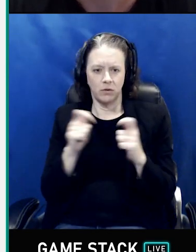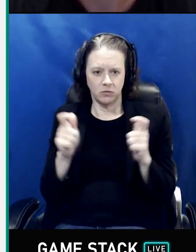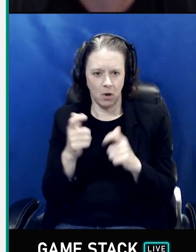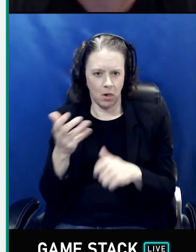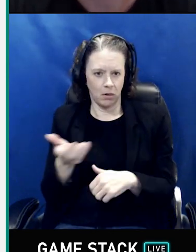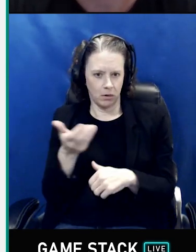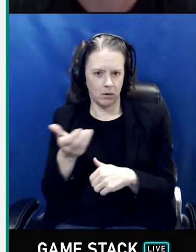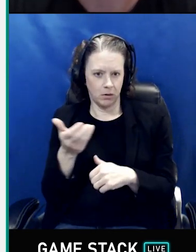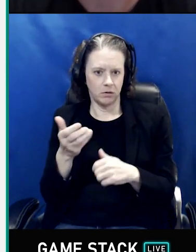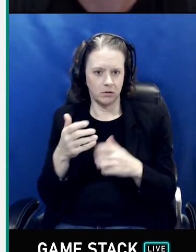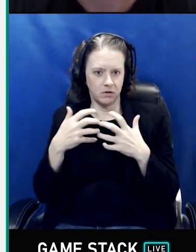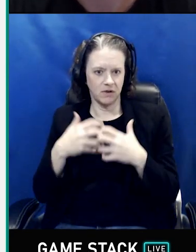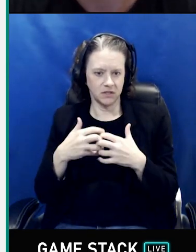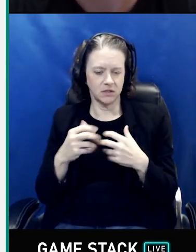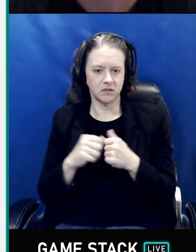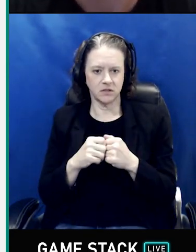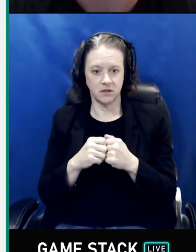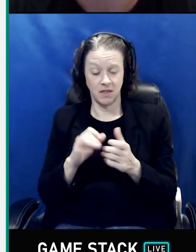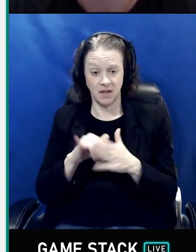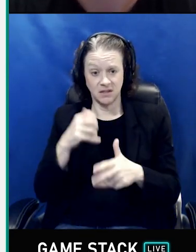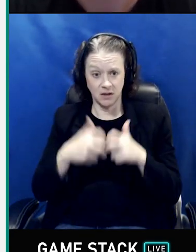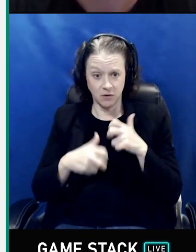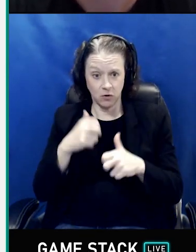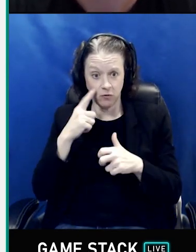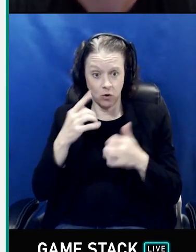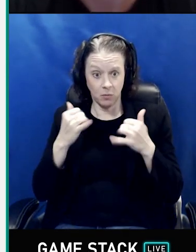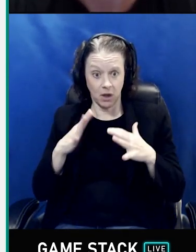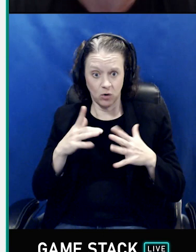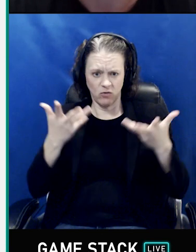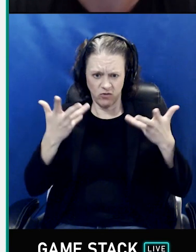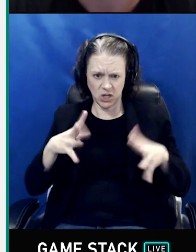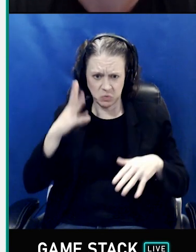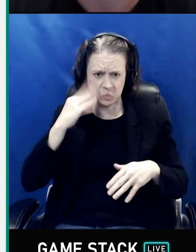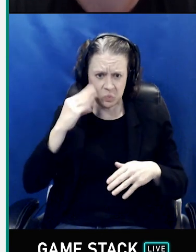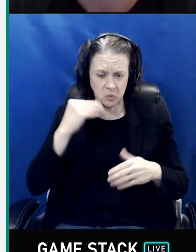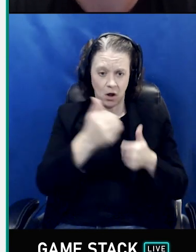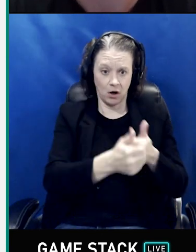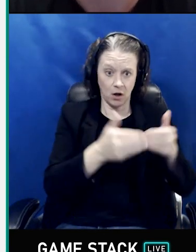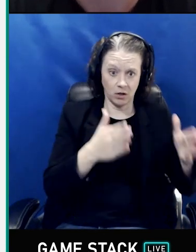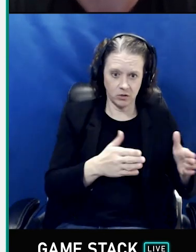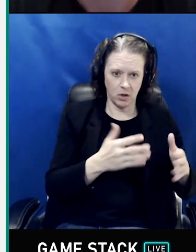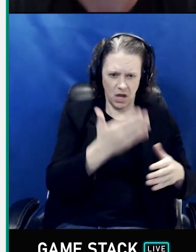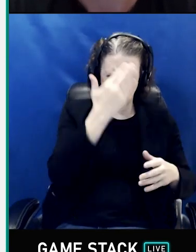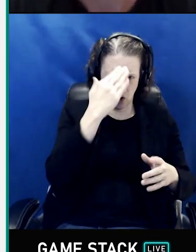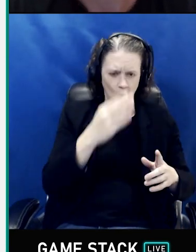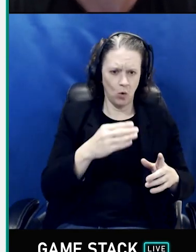This is difficult for players who have played the title on console and know the context behind a small menu.